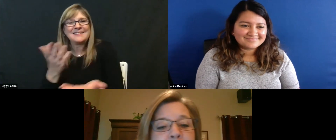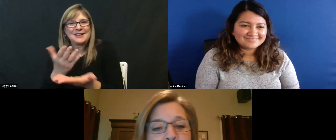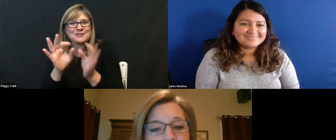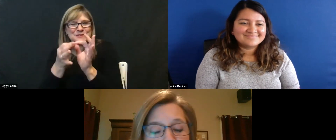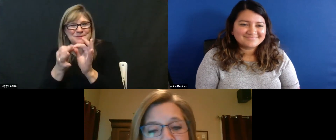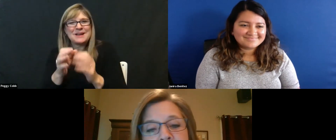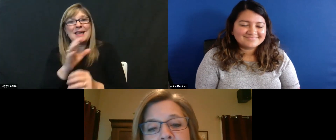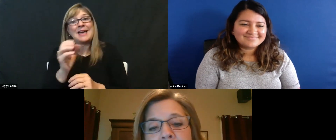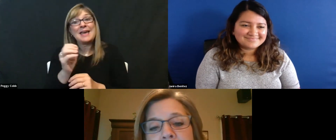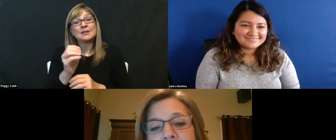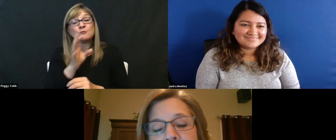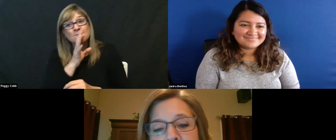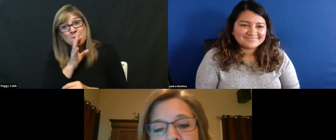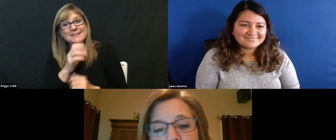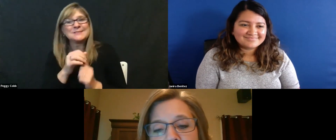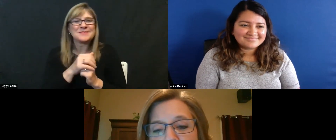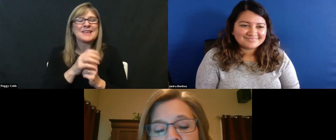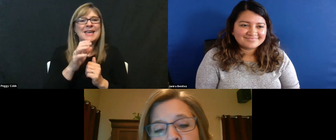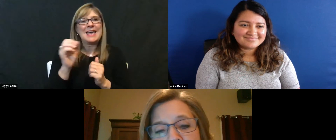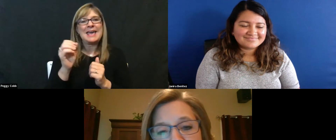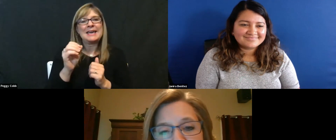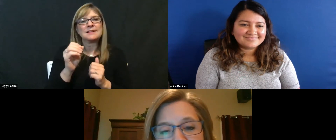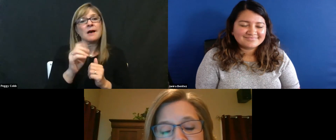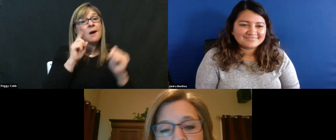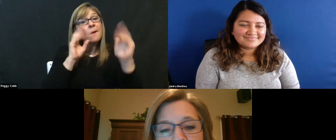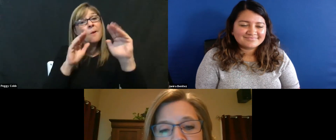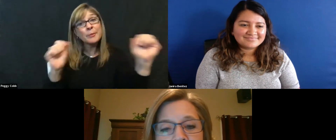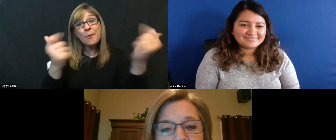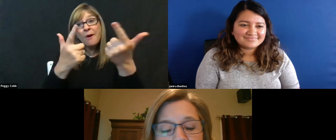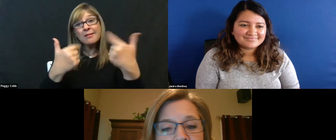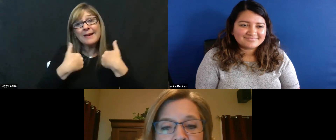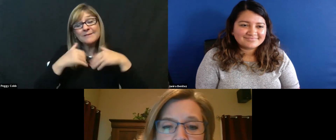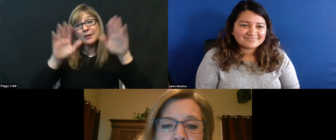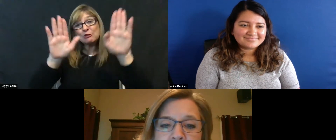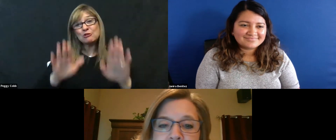and to voice and I hope everybody has a great rest of the week.